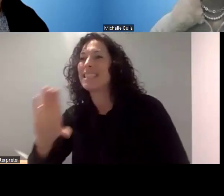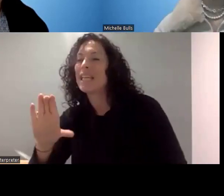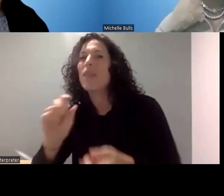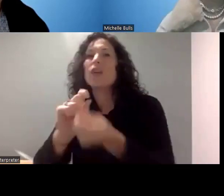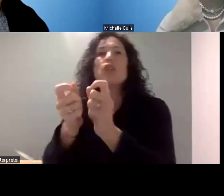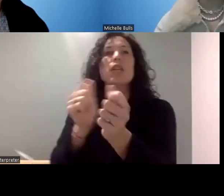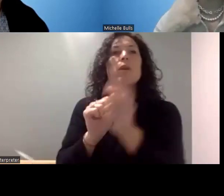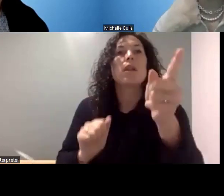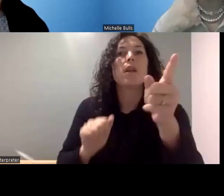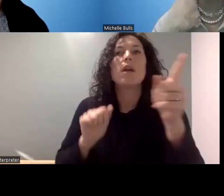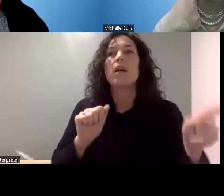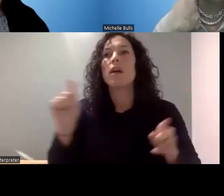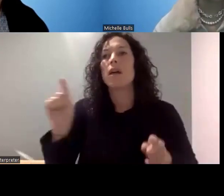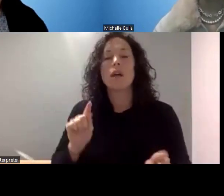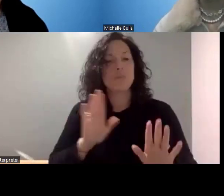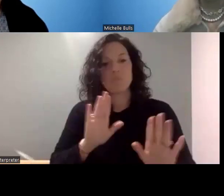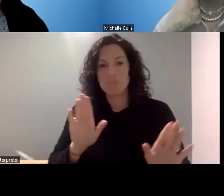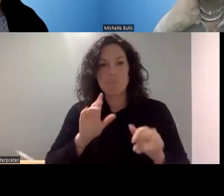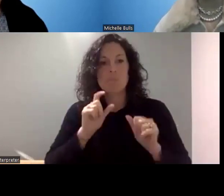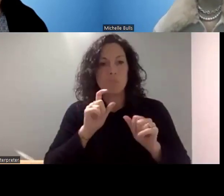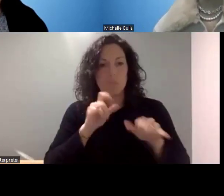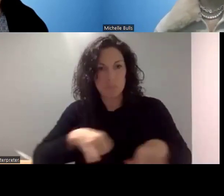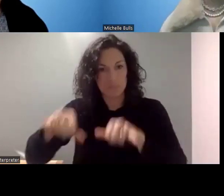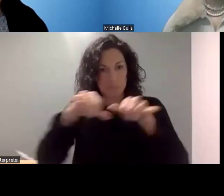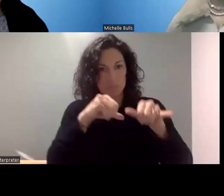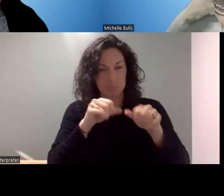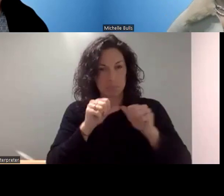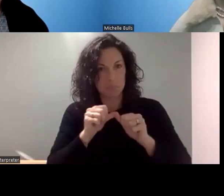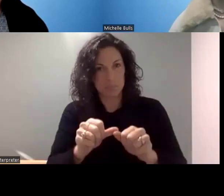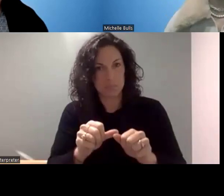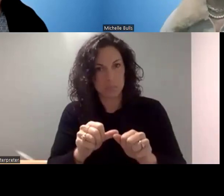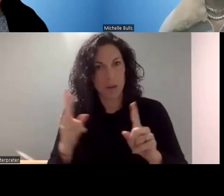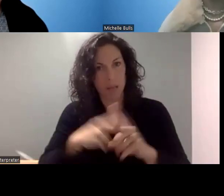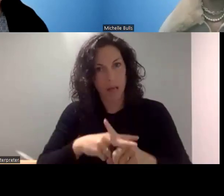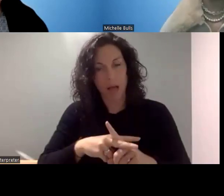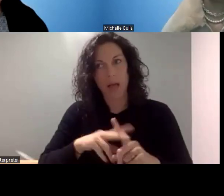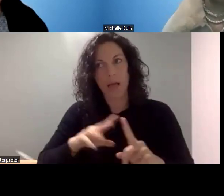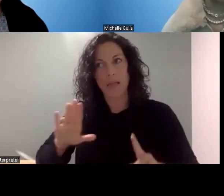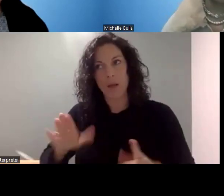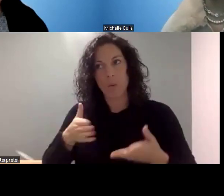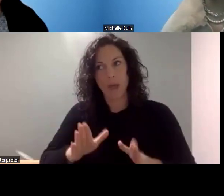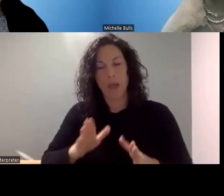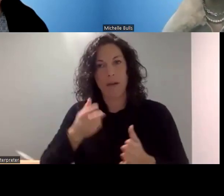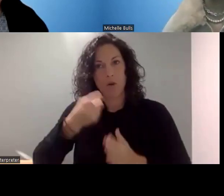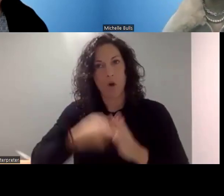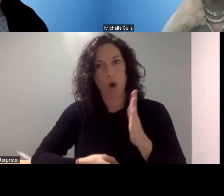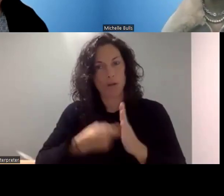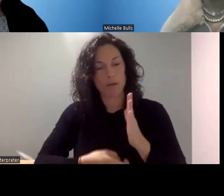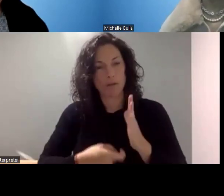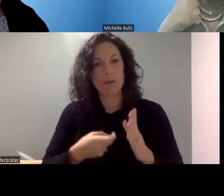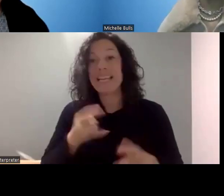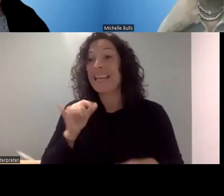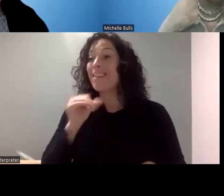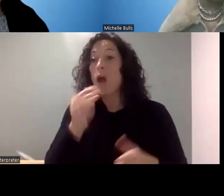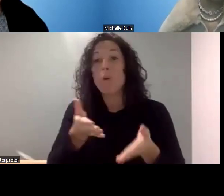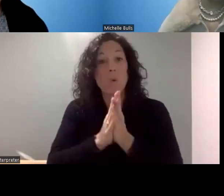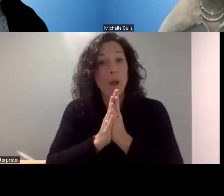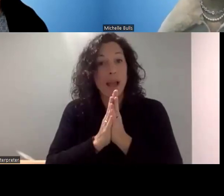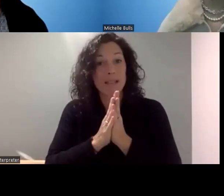It needs to be consistently applied. And so I would say that if they're not requesting it because they don't believe